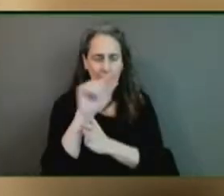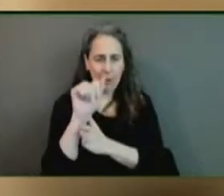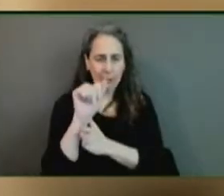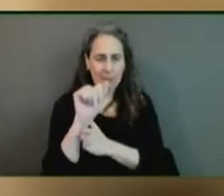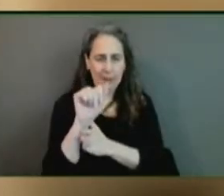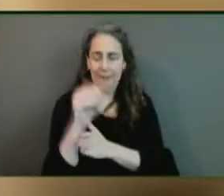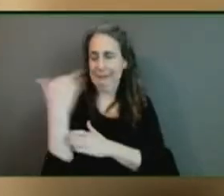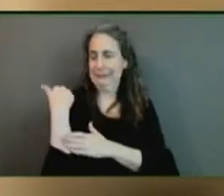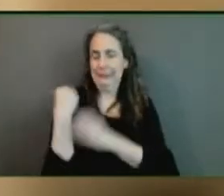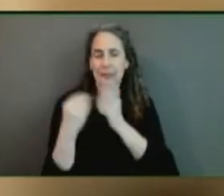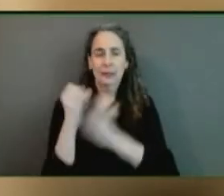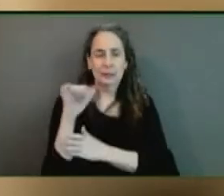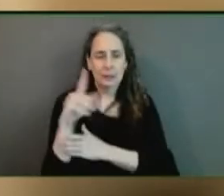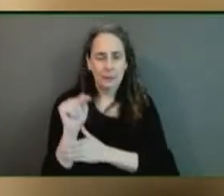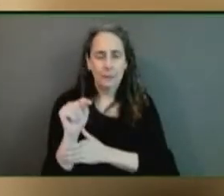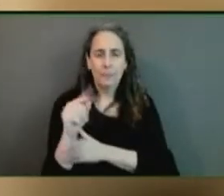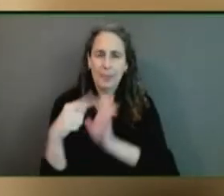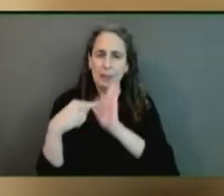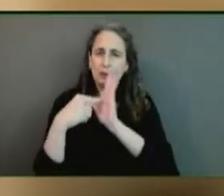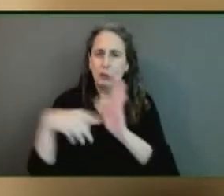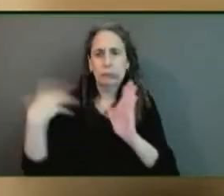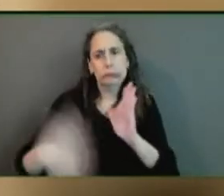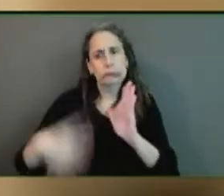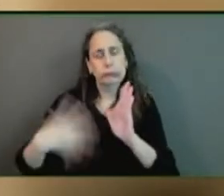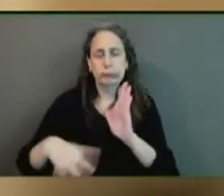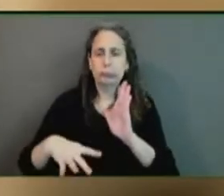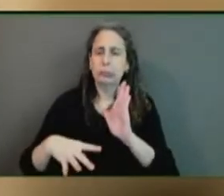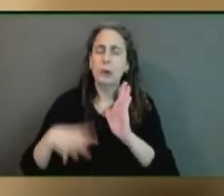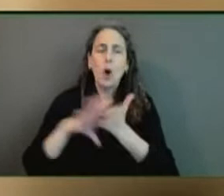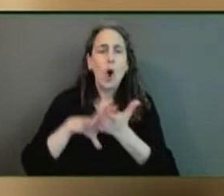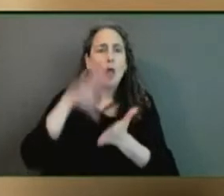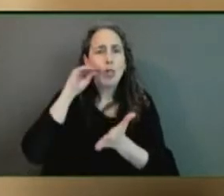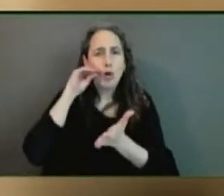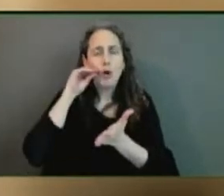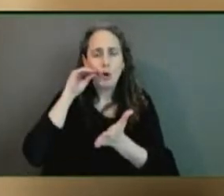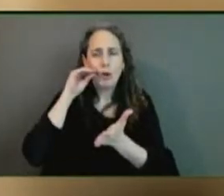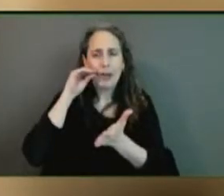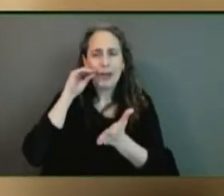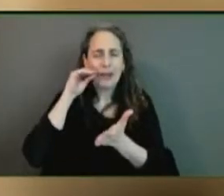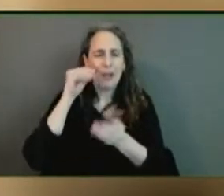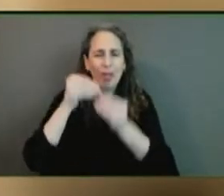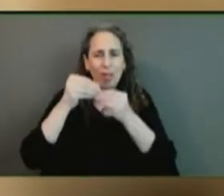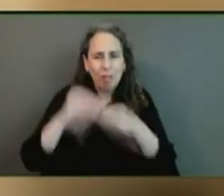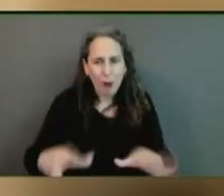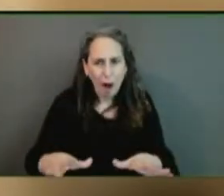we displayed our data in September that illustrated the